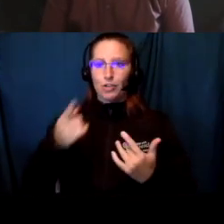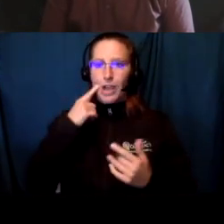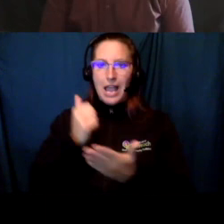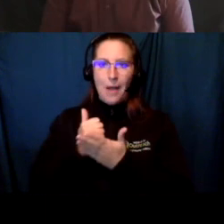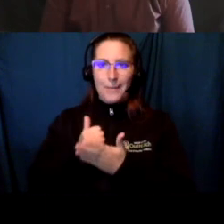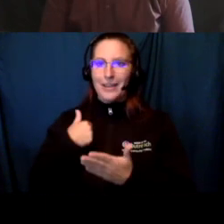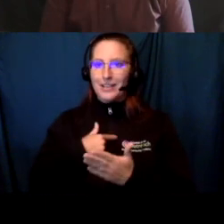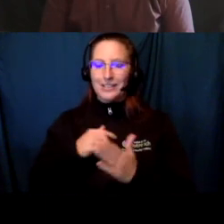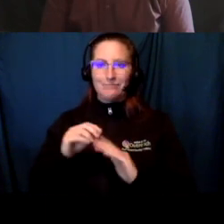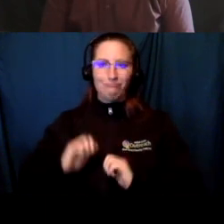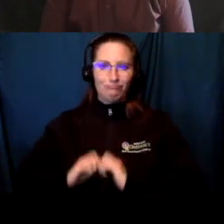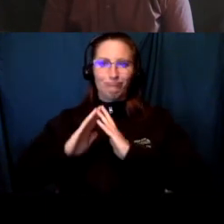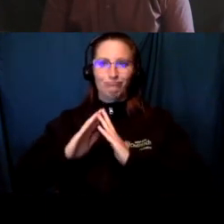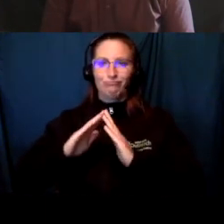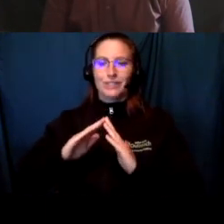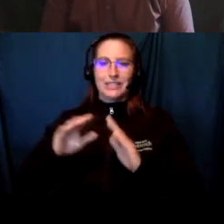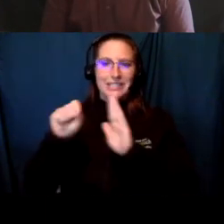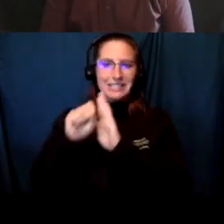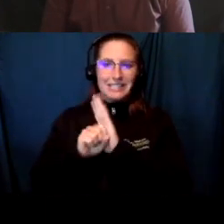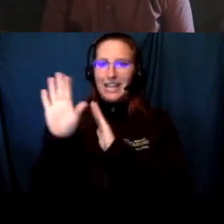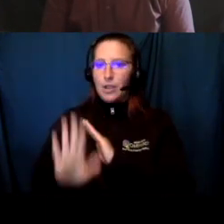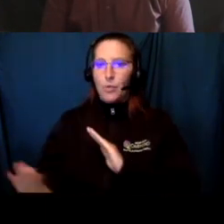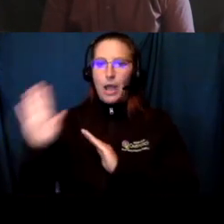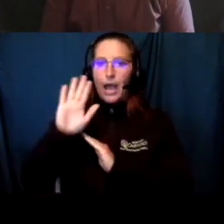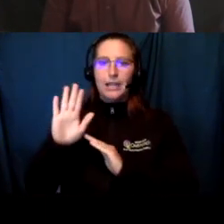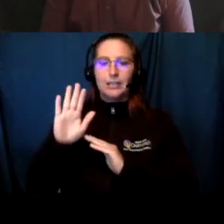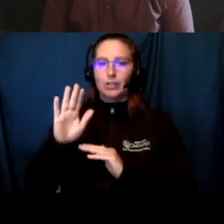a statewide early intervention support system.